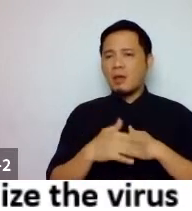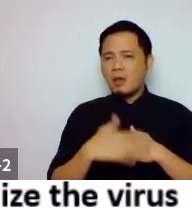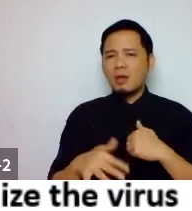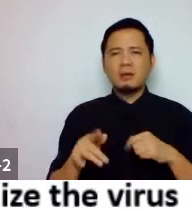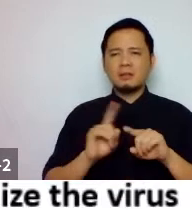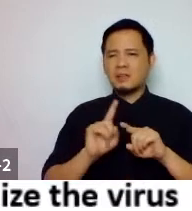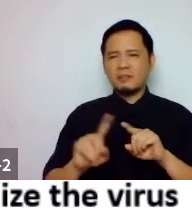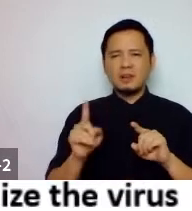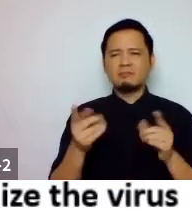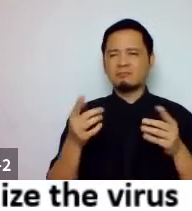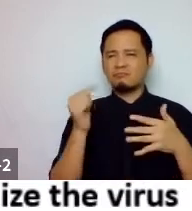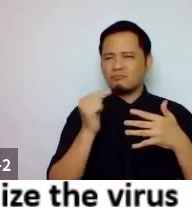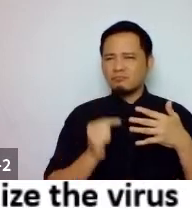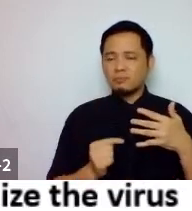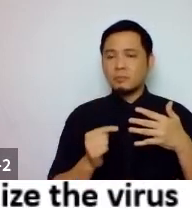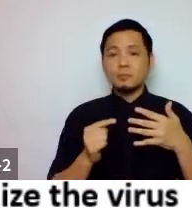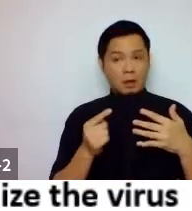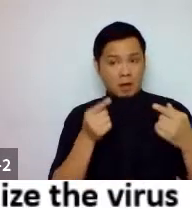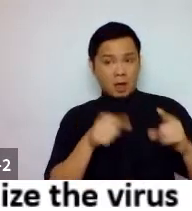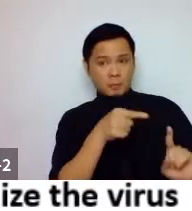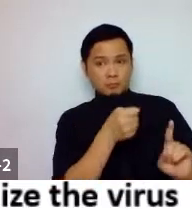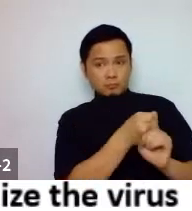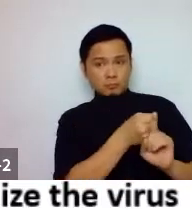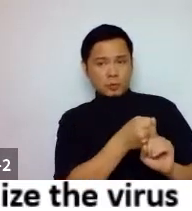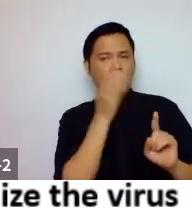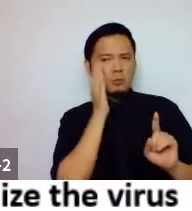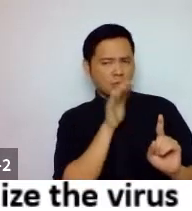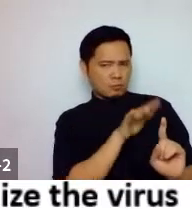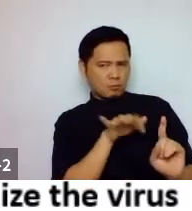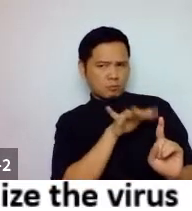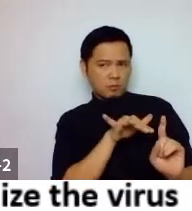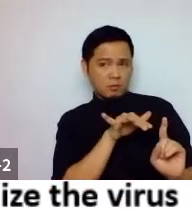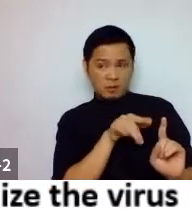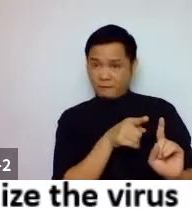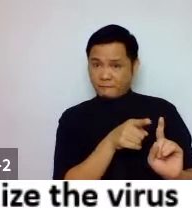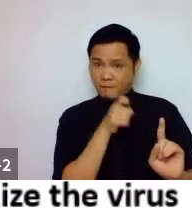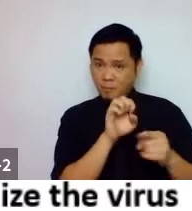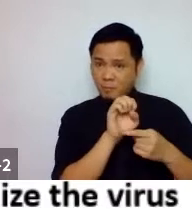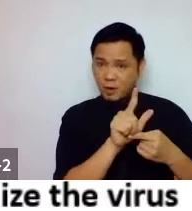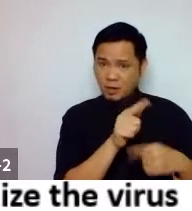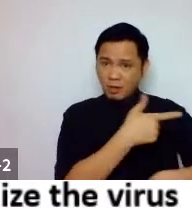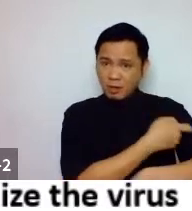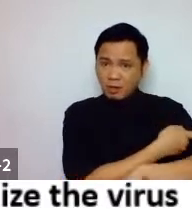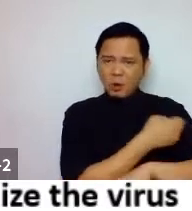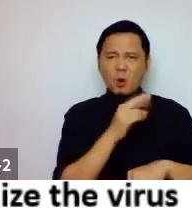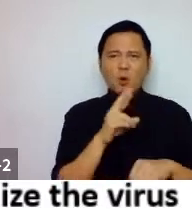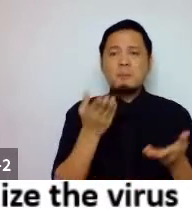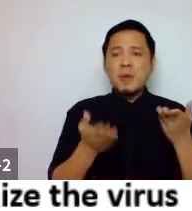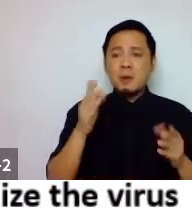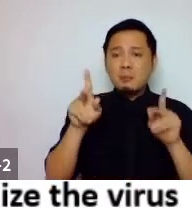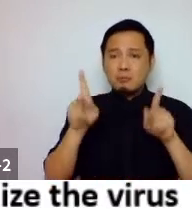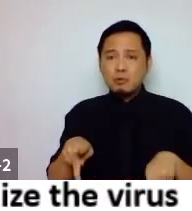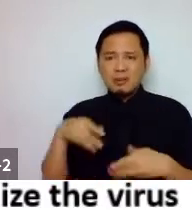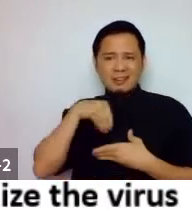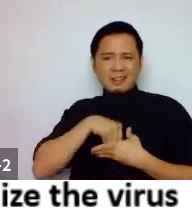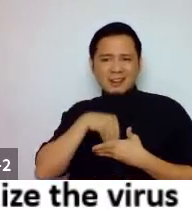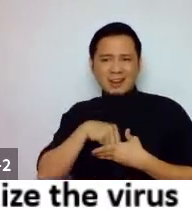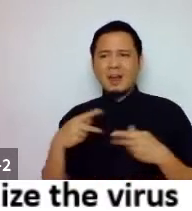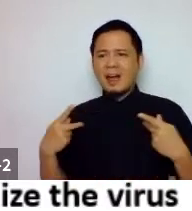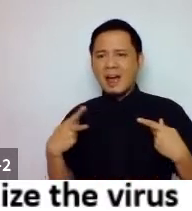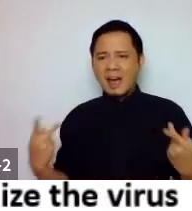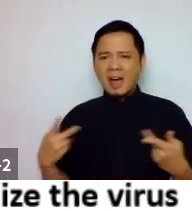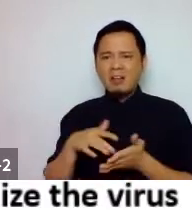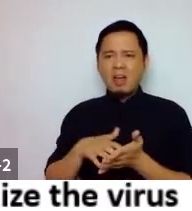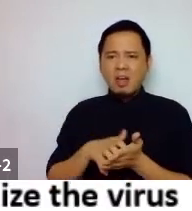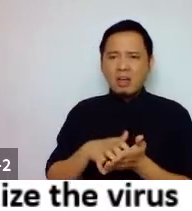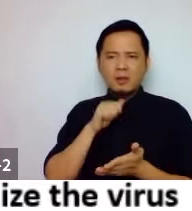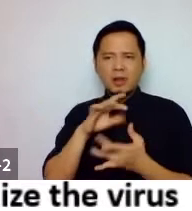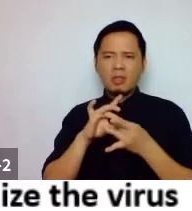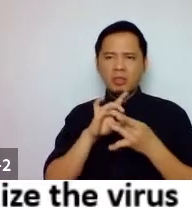And we usually look at them if they are caused by the vaccine or if the vaccinated patient really has a condition that is not related to the vaccine.